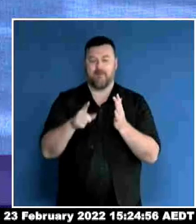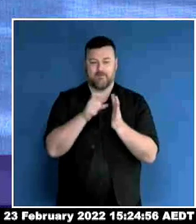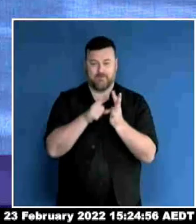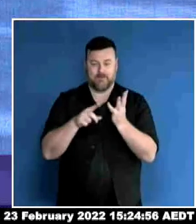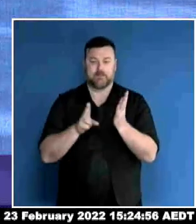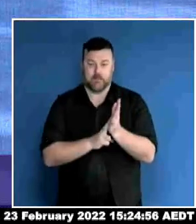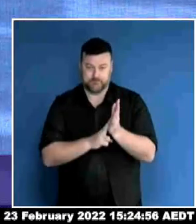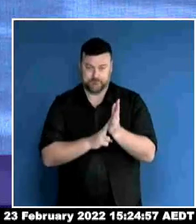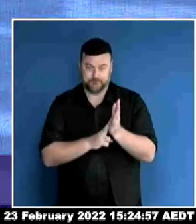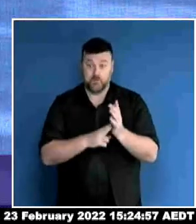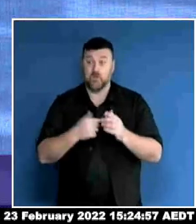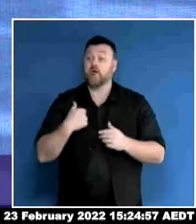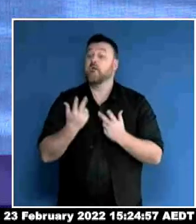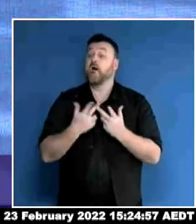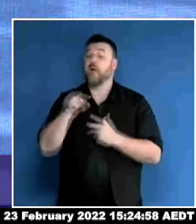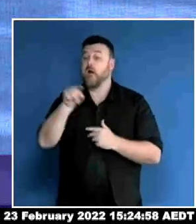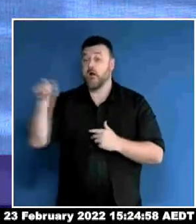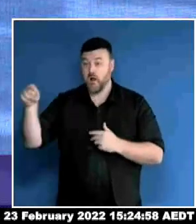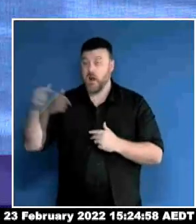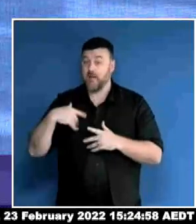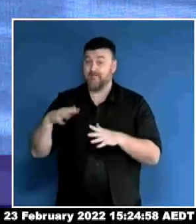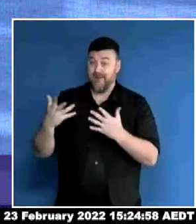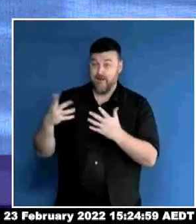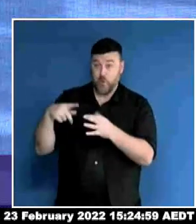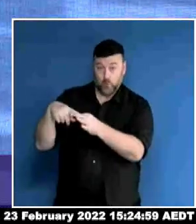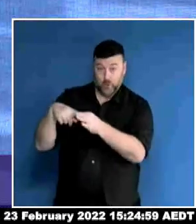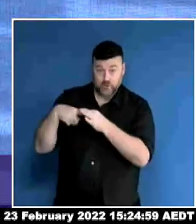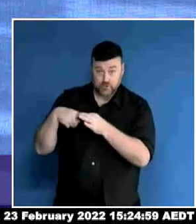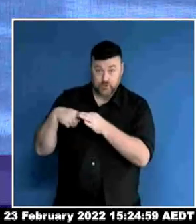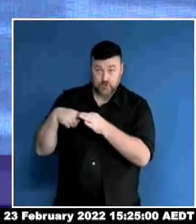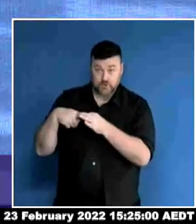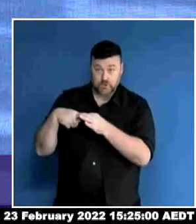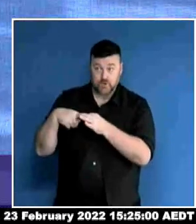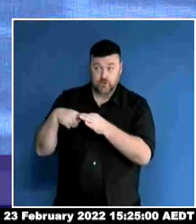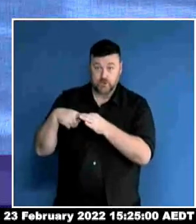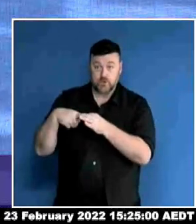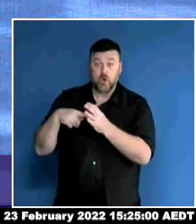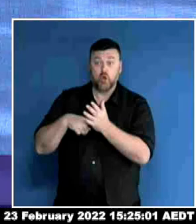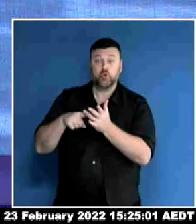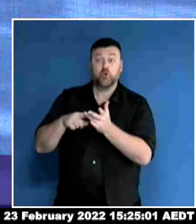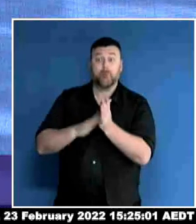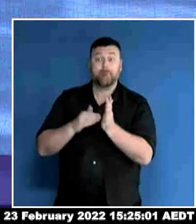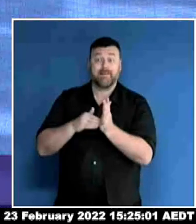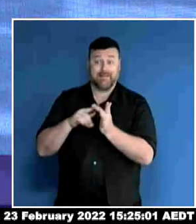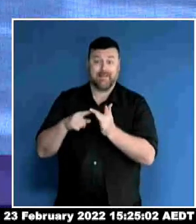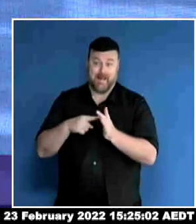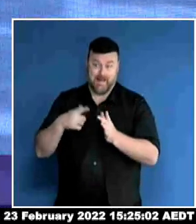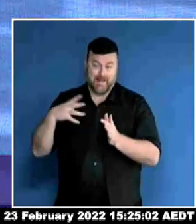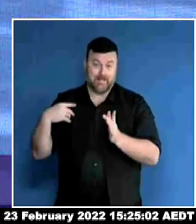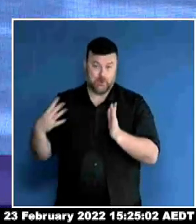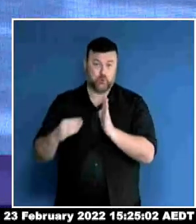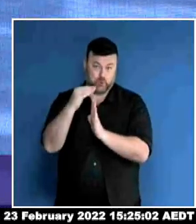wished to ask of Mzia that they would need to make an application for leave to do so through you.